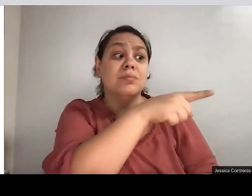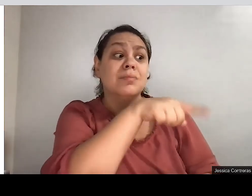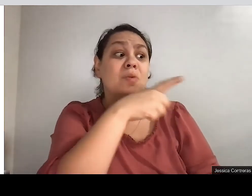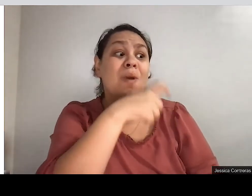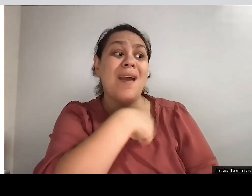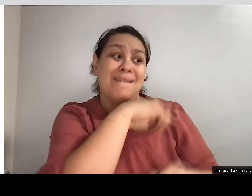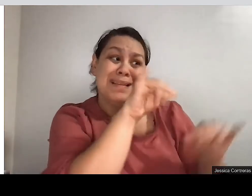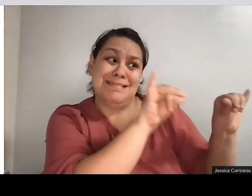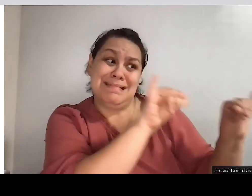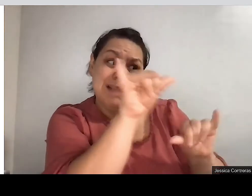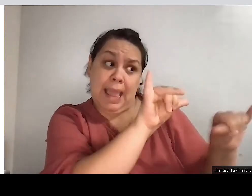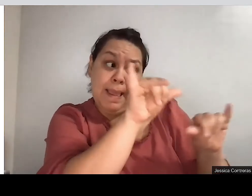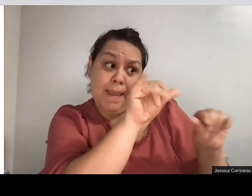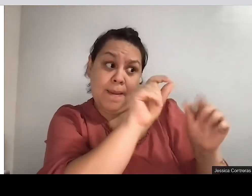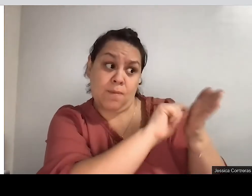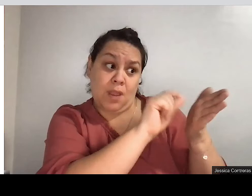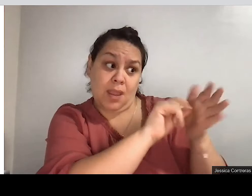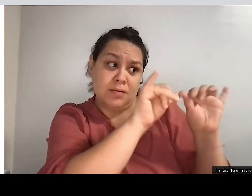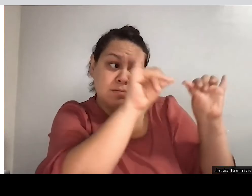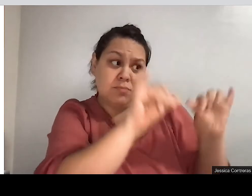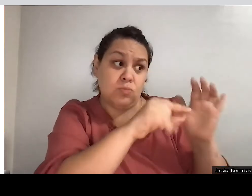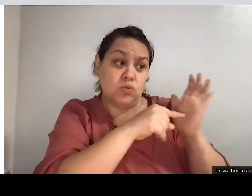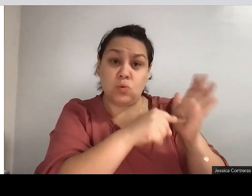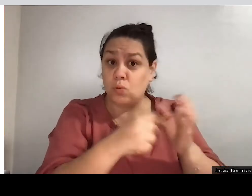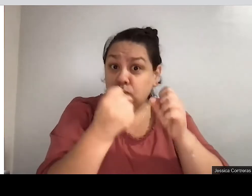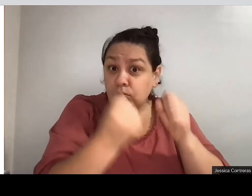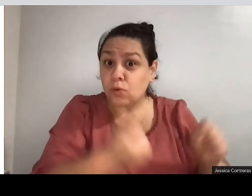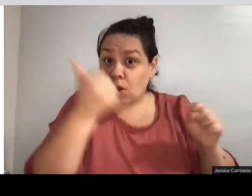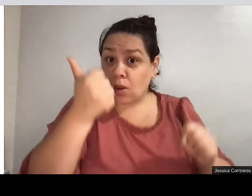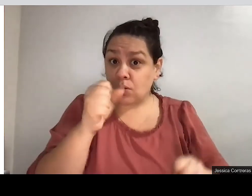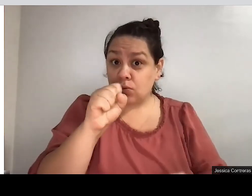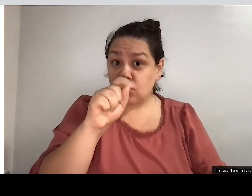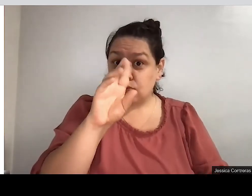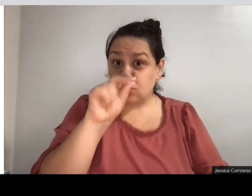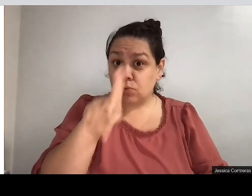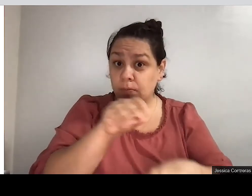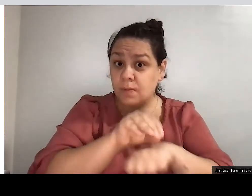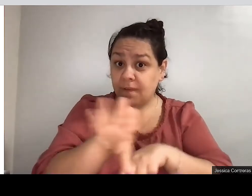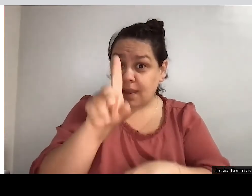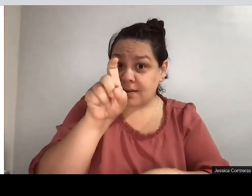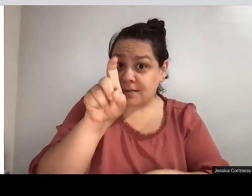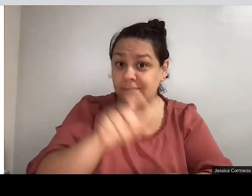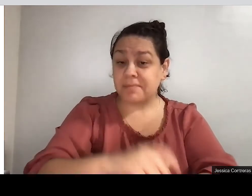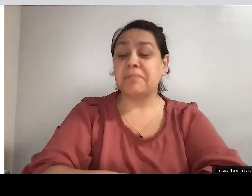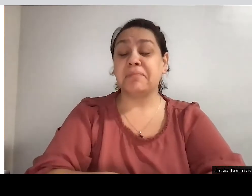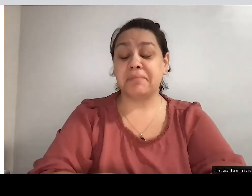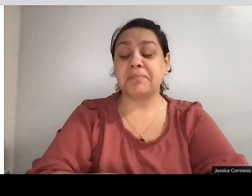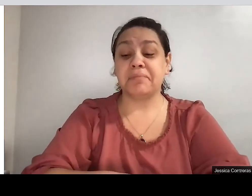The third question: Will other bilingual groups with similar writing systems show stronger Stroop effect?